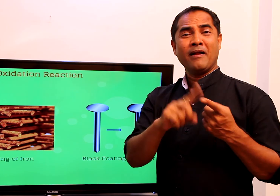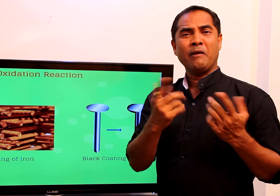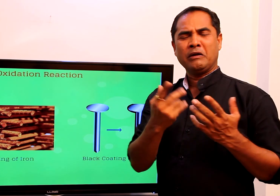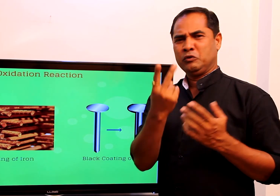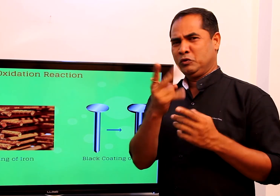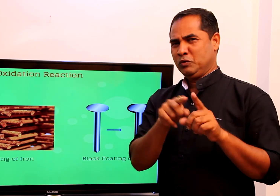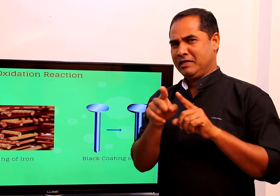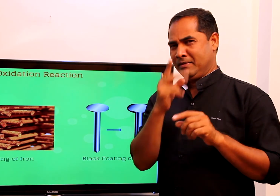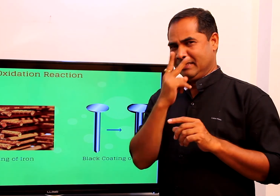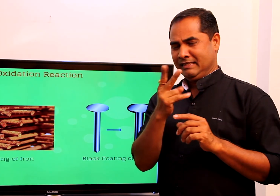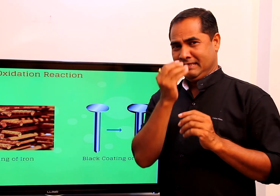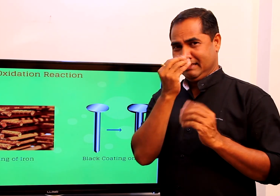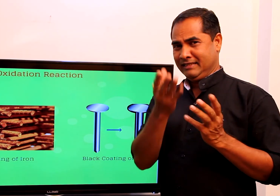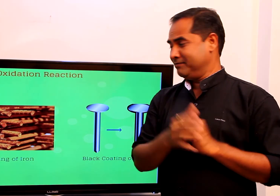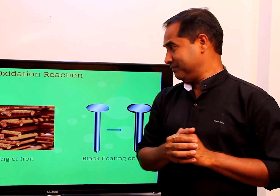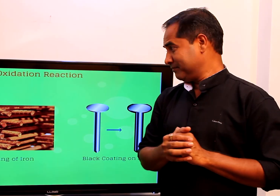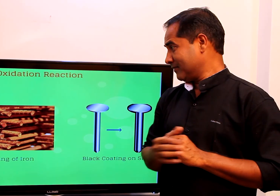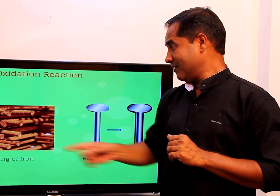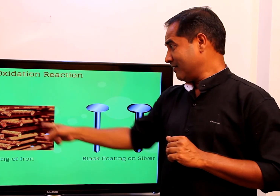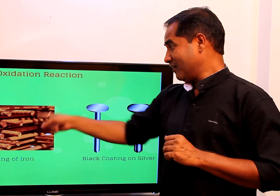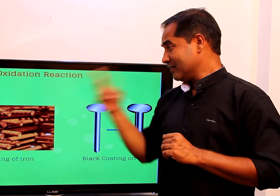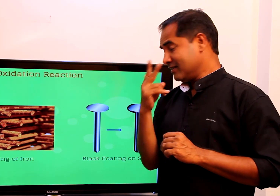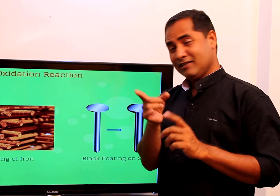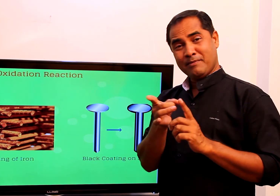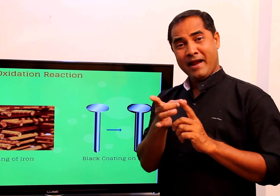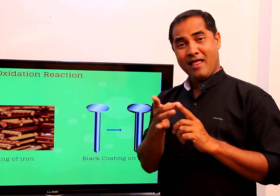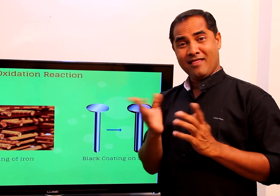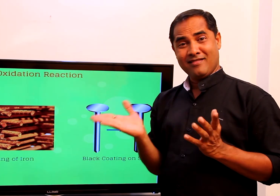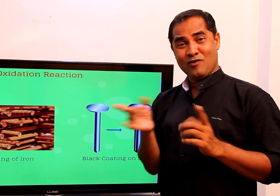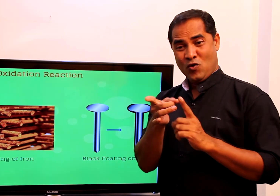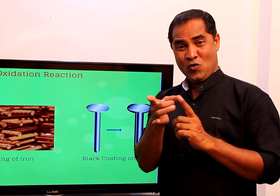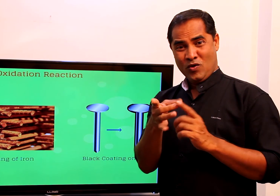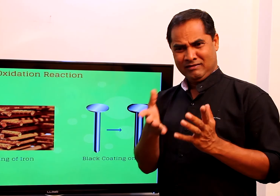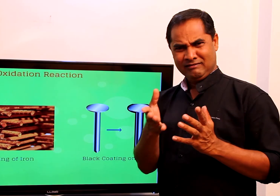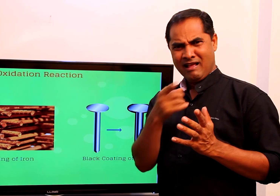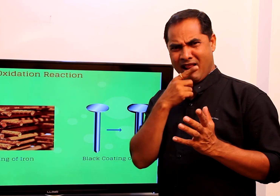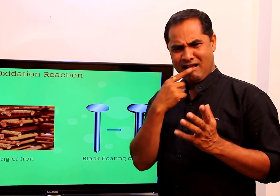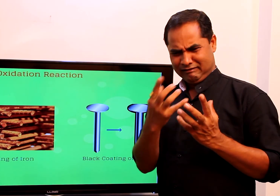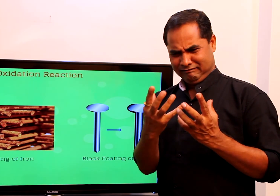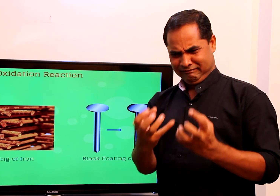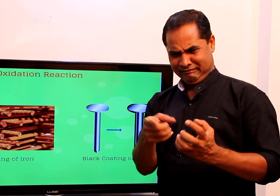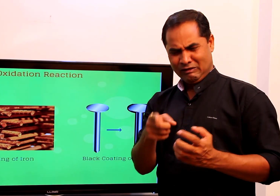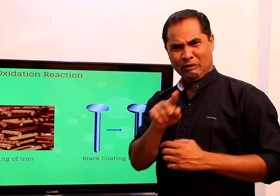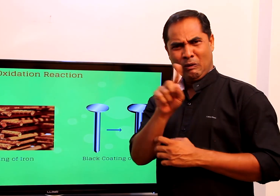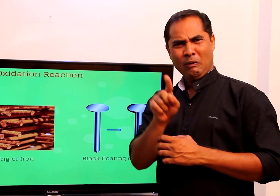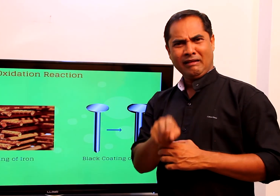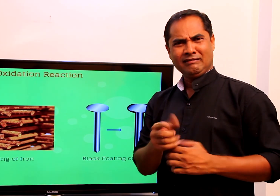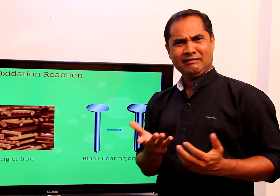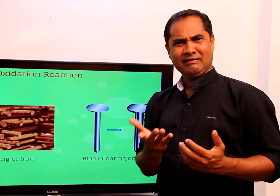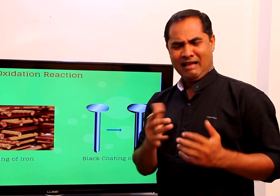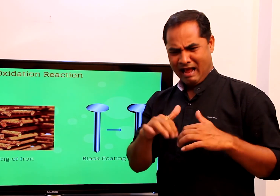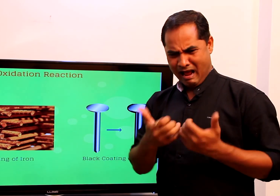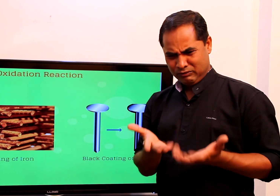There are many different effects of oxidation reaction. For an example: corrosion